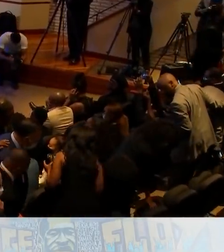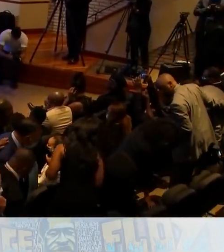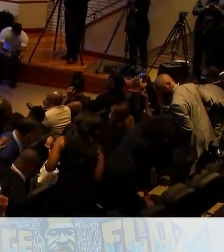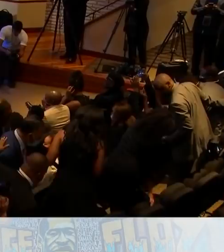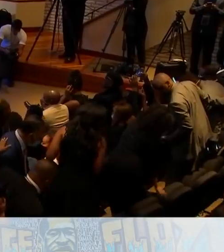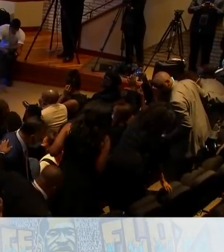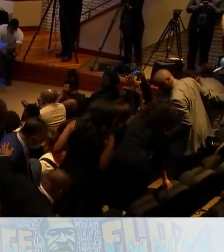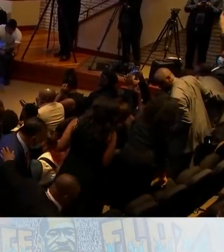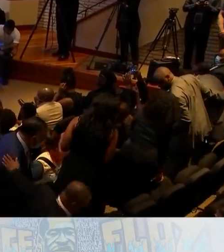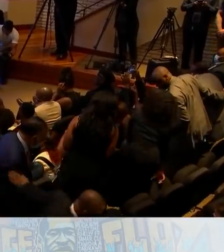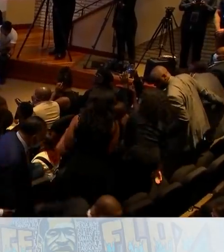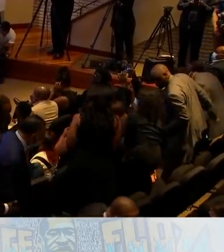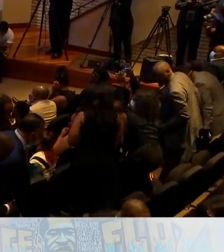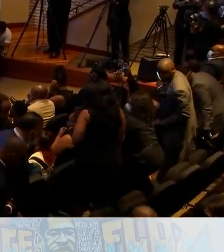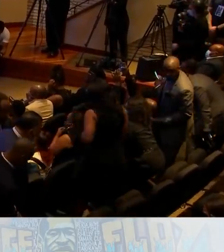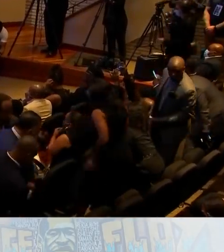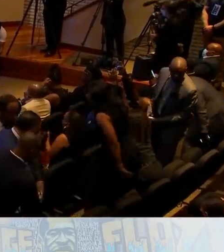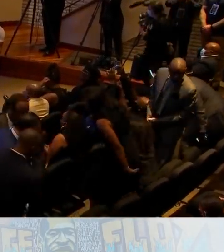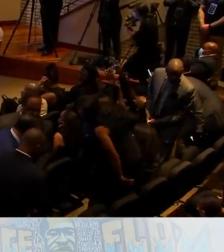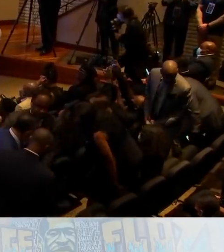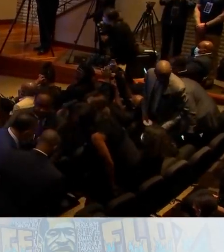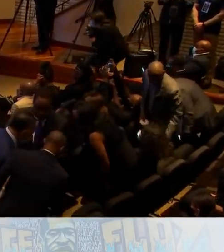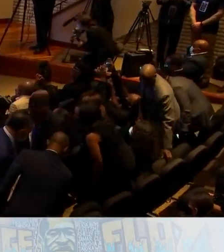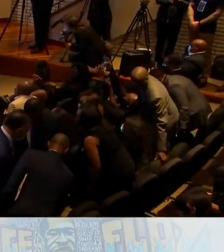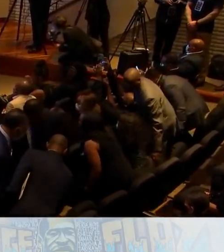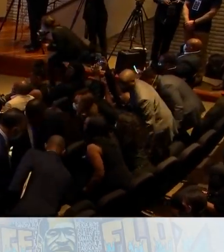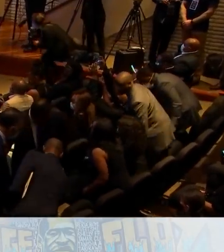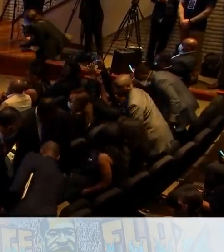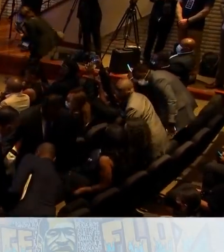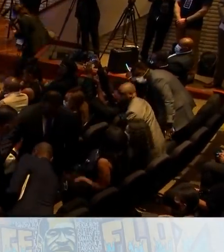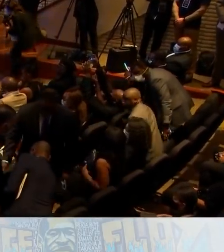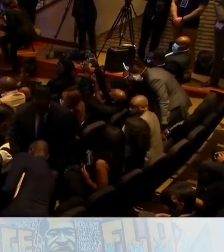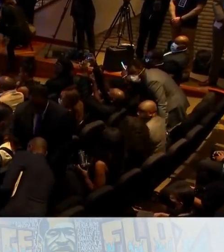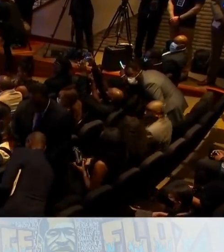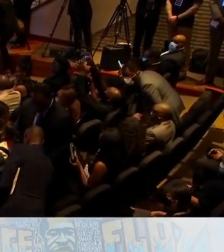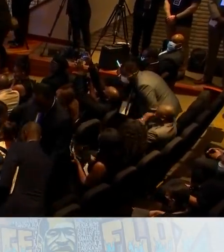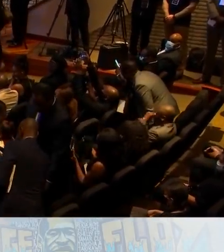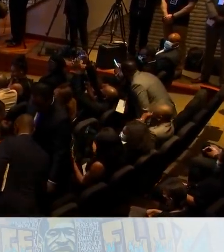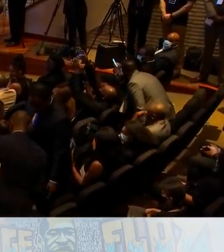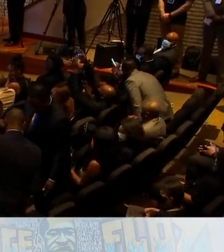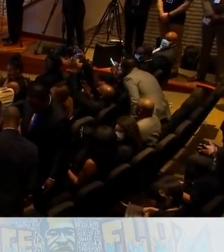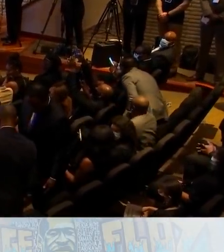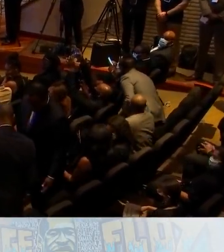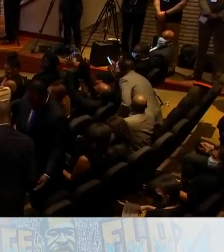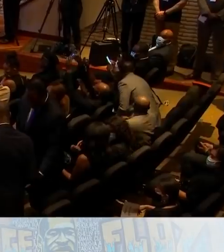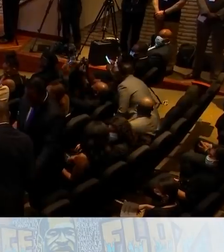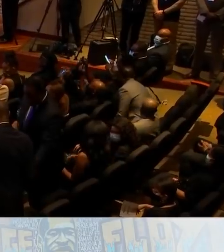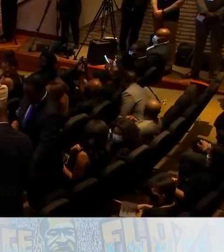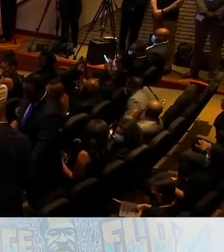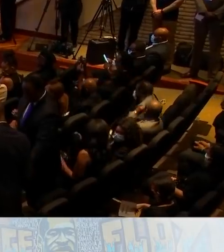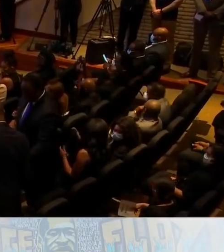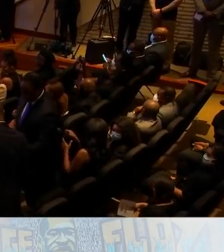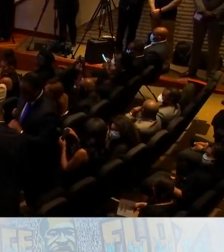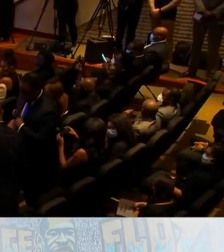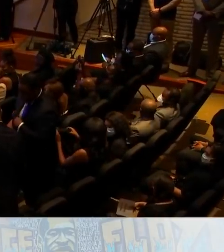BECAUSE THE LORD IS MY SHEPHERD I HAVE EVERYTHING I NEED HE LETS ME REST IN THE